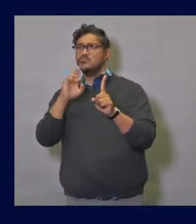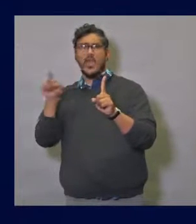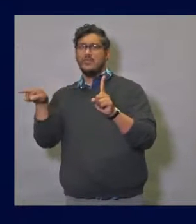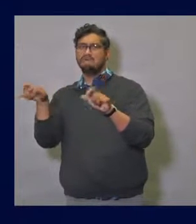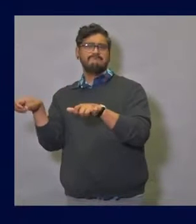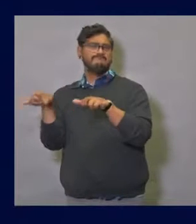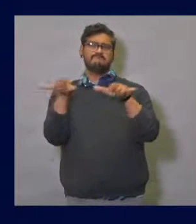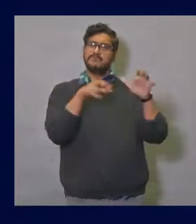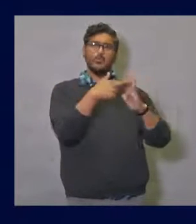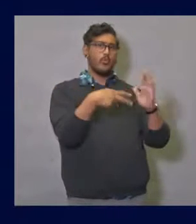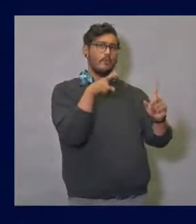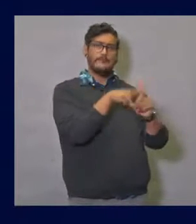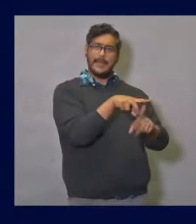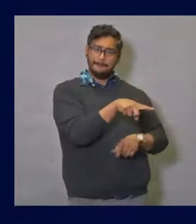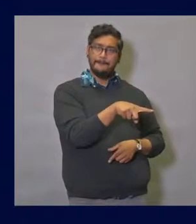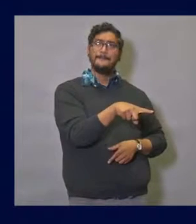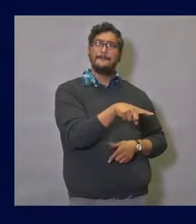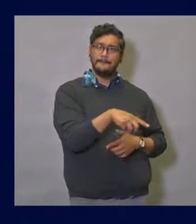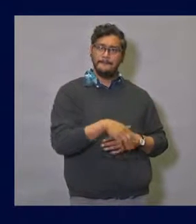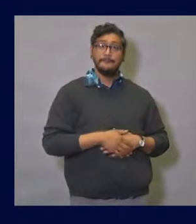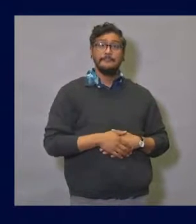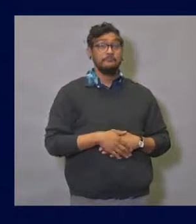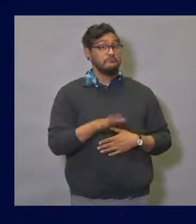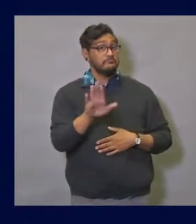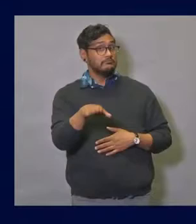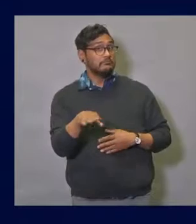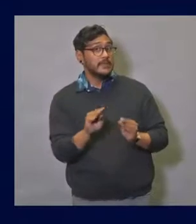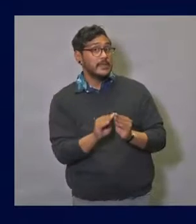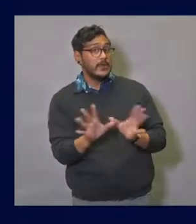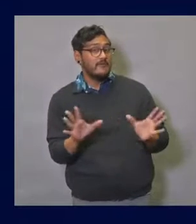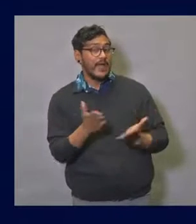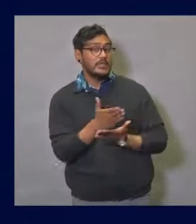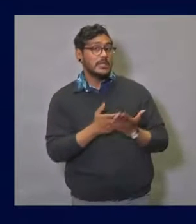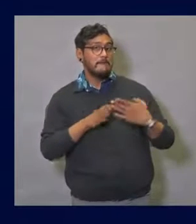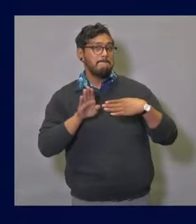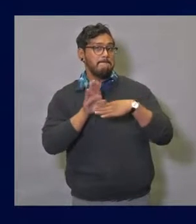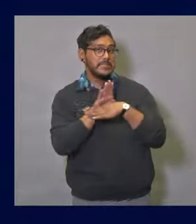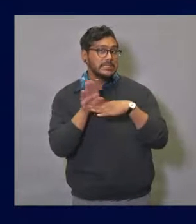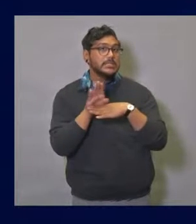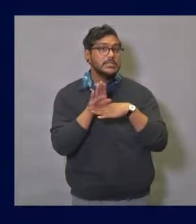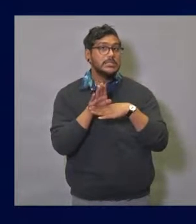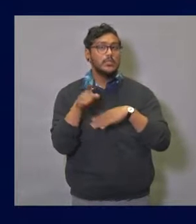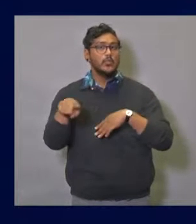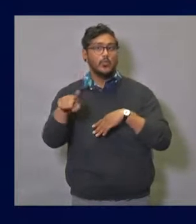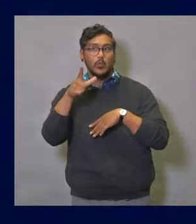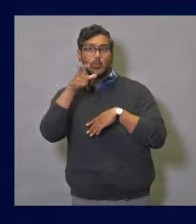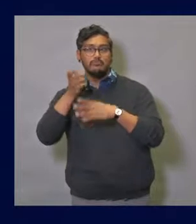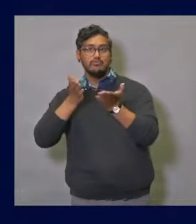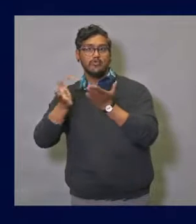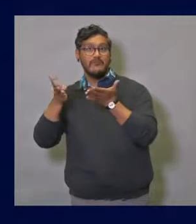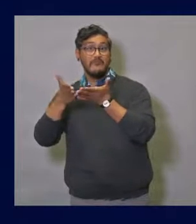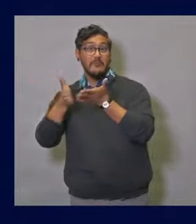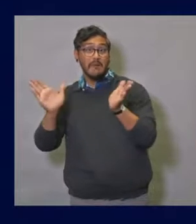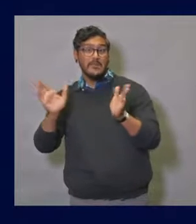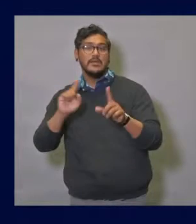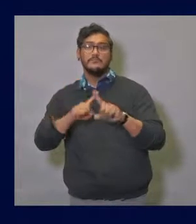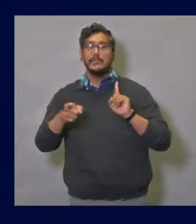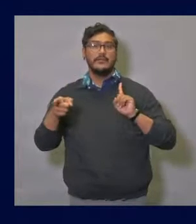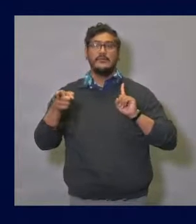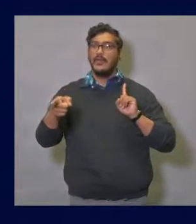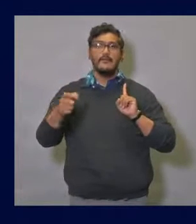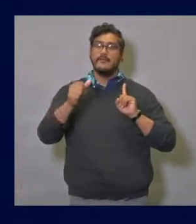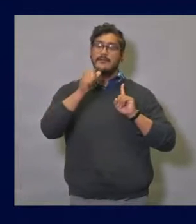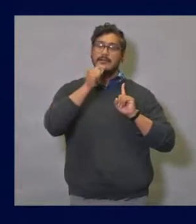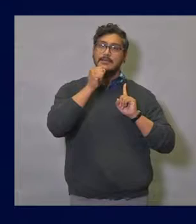LA CAPACIDAD Y DEBEN SEGUIR LAS